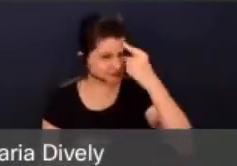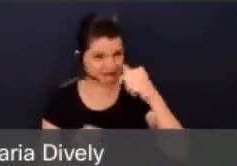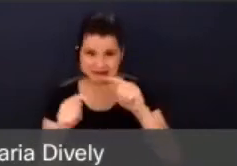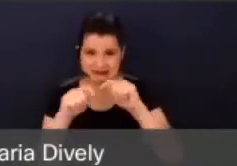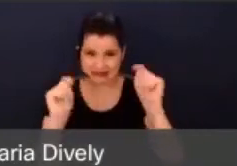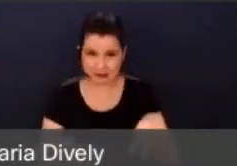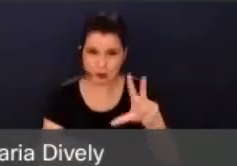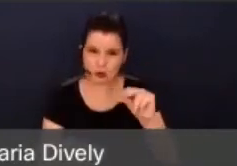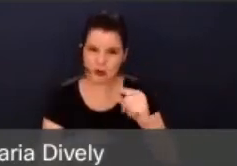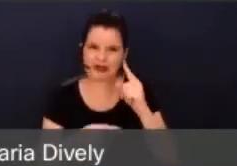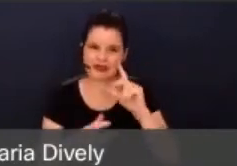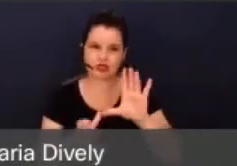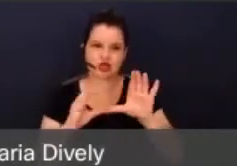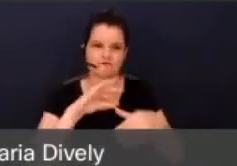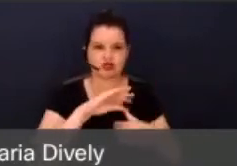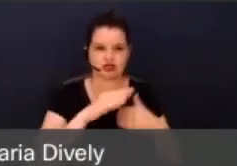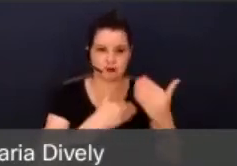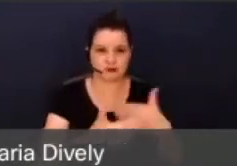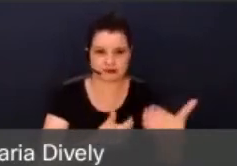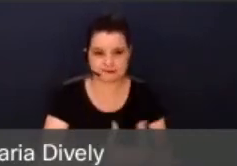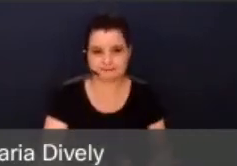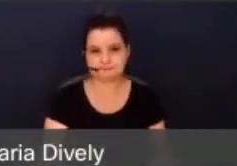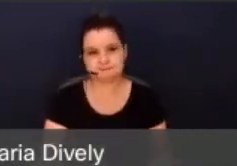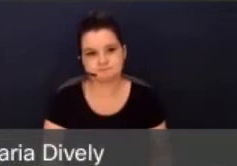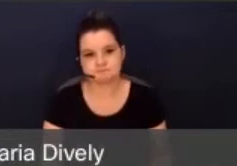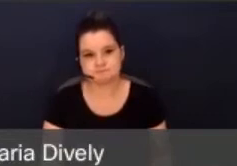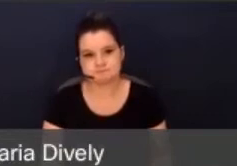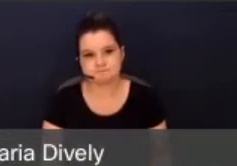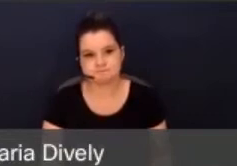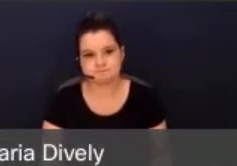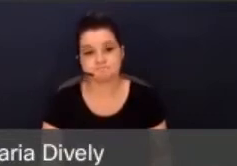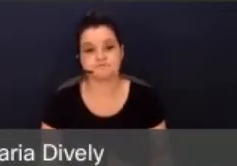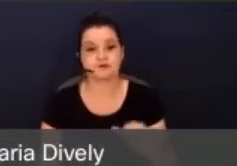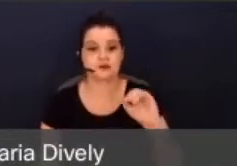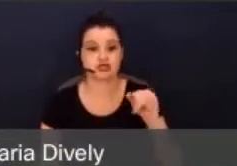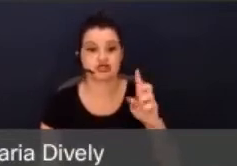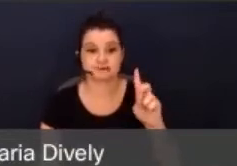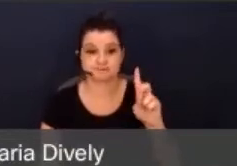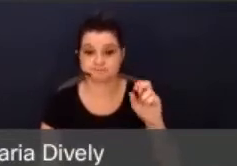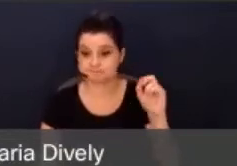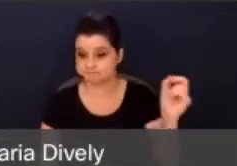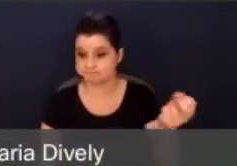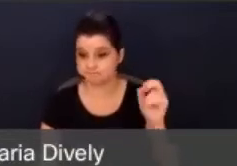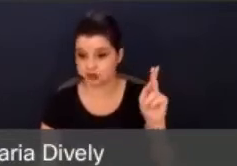I think it's in the conversion process. Okay. Um, can